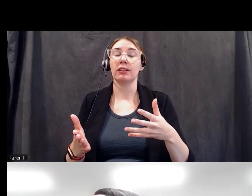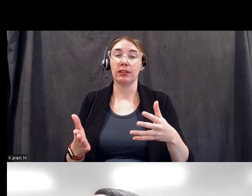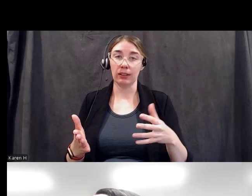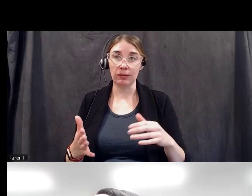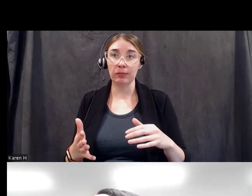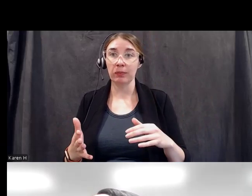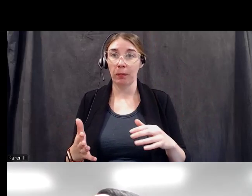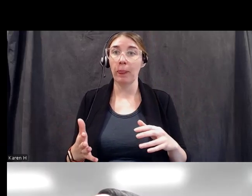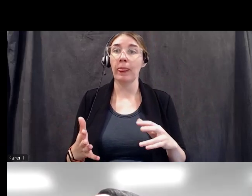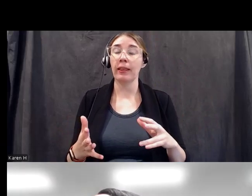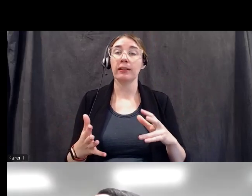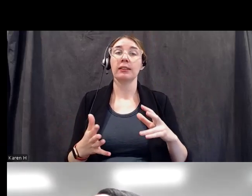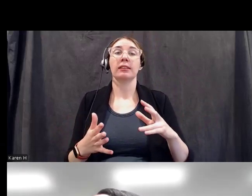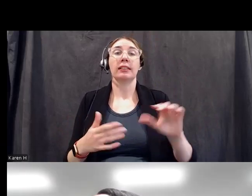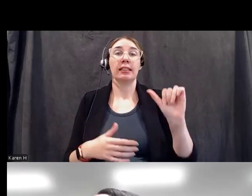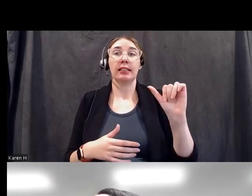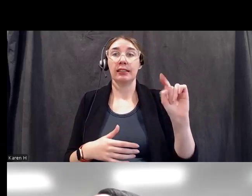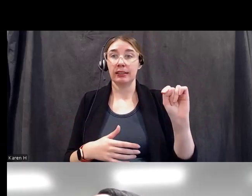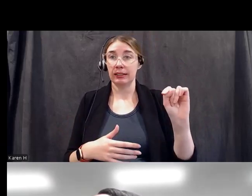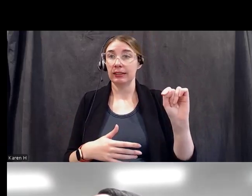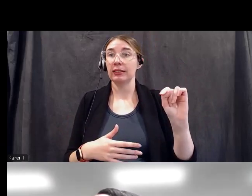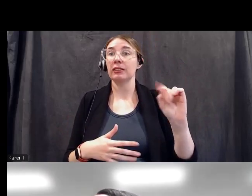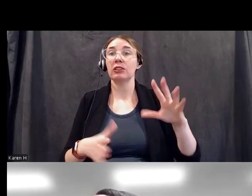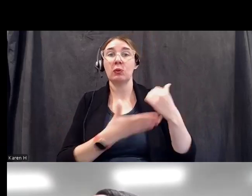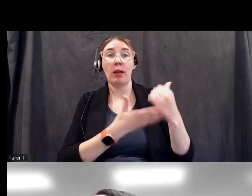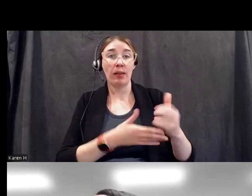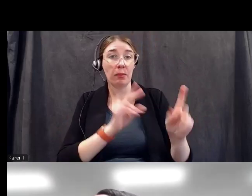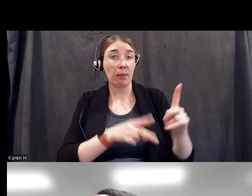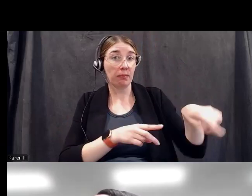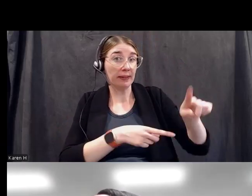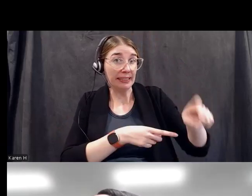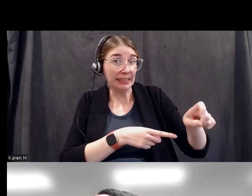is to put assistive technology into the hands of people who need it and help them afford it.